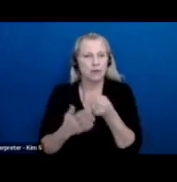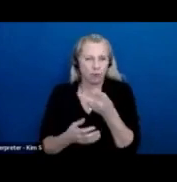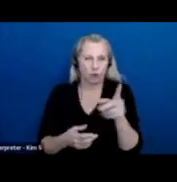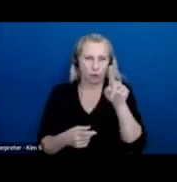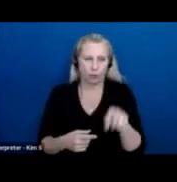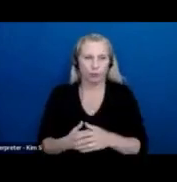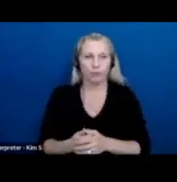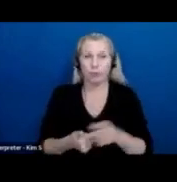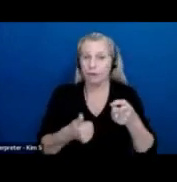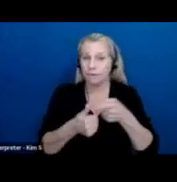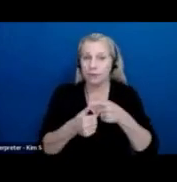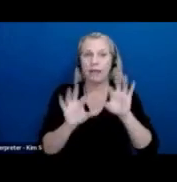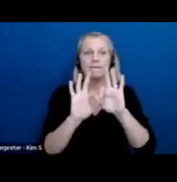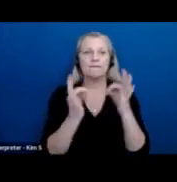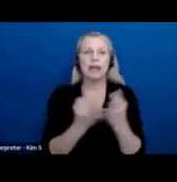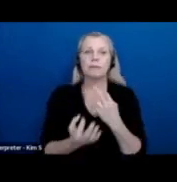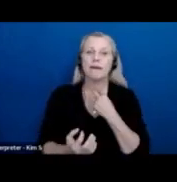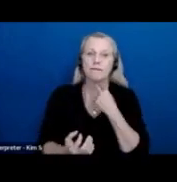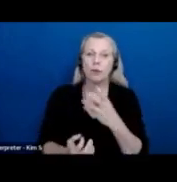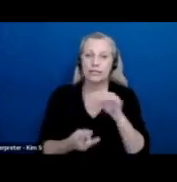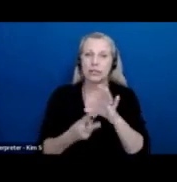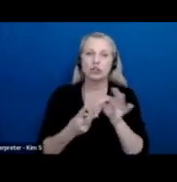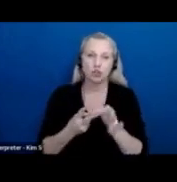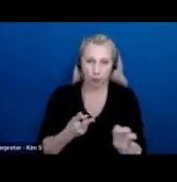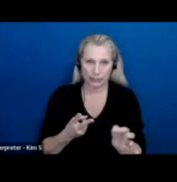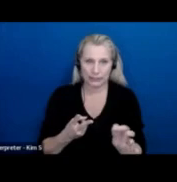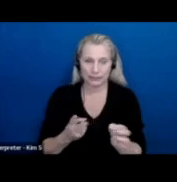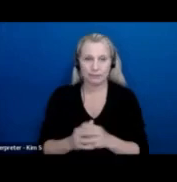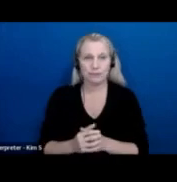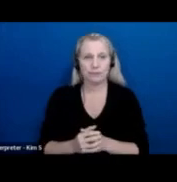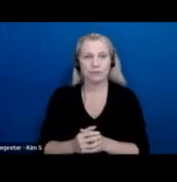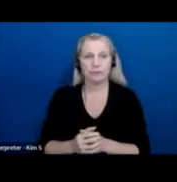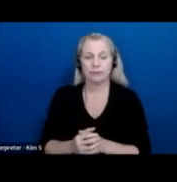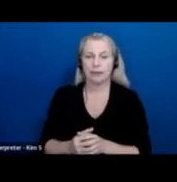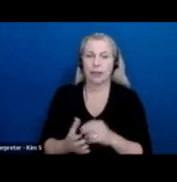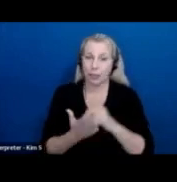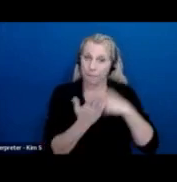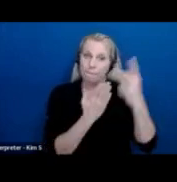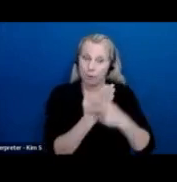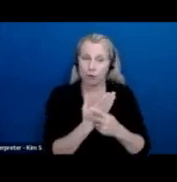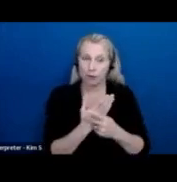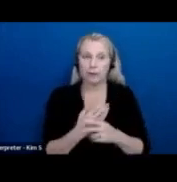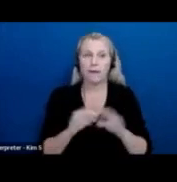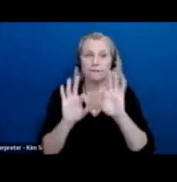the first one family voice and choice so in wraparound family voice and choice means that the